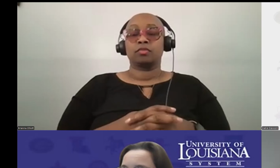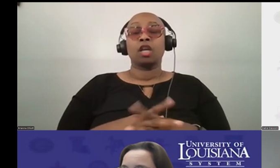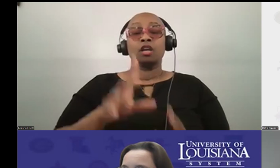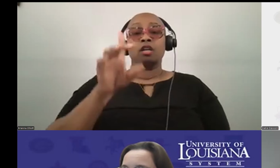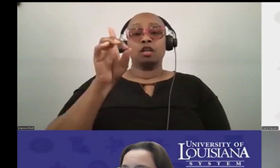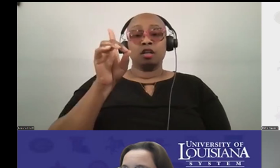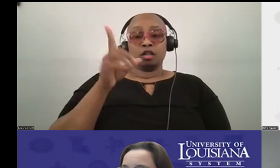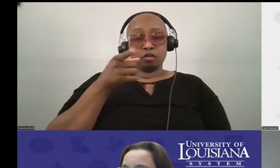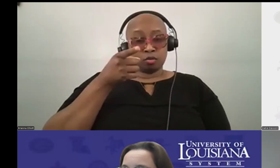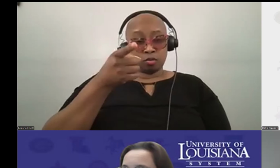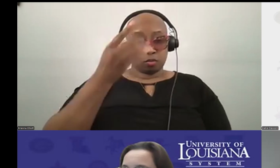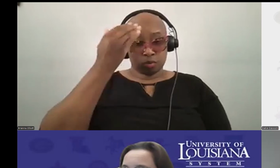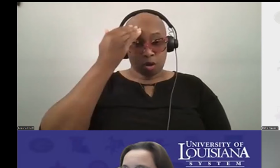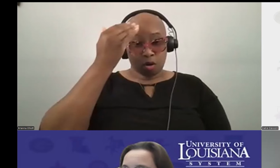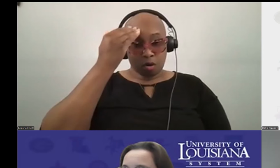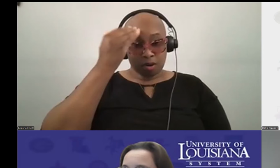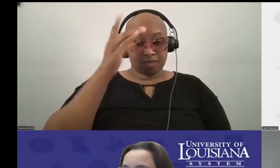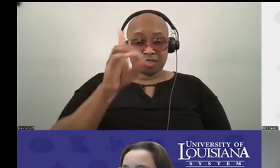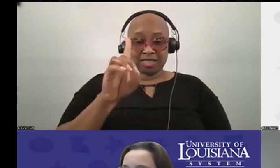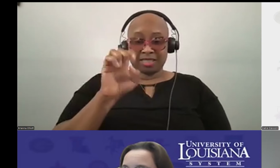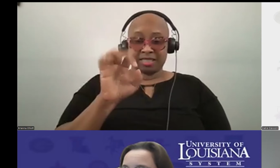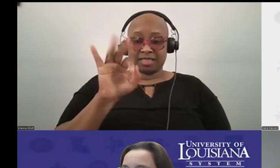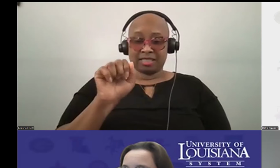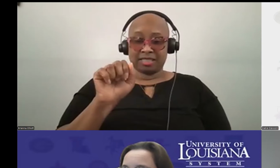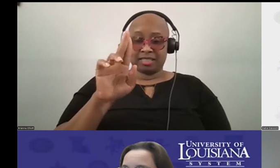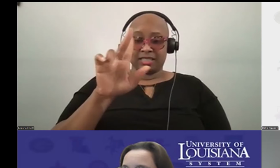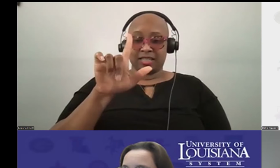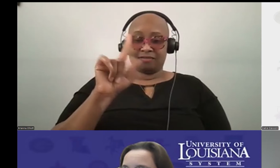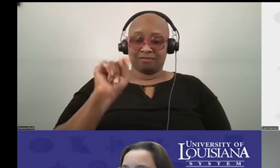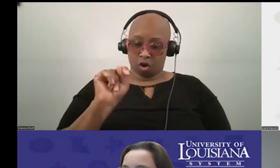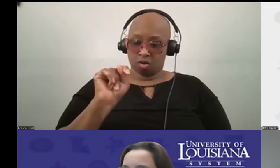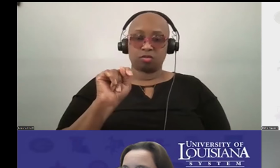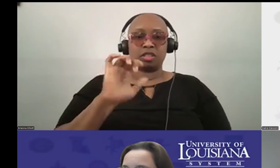setting in emails is in an accessible format or will that be something we have to think about